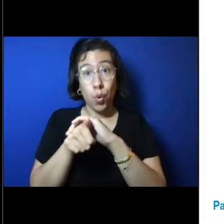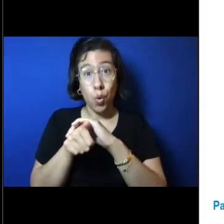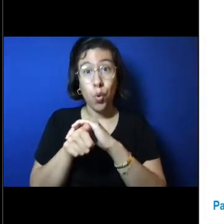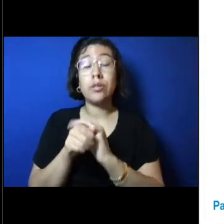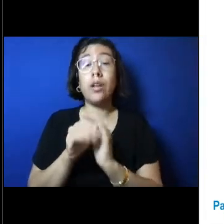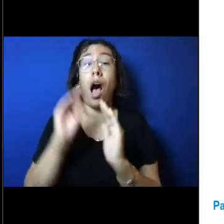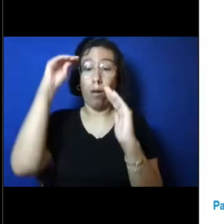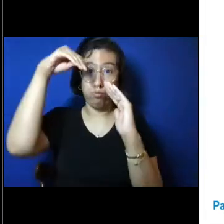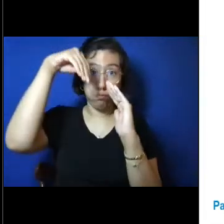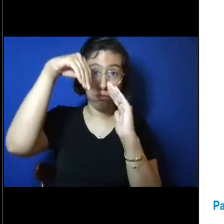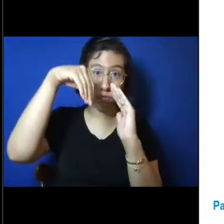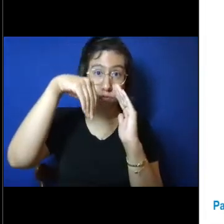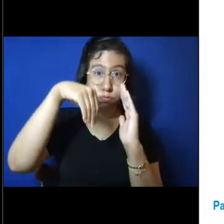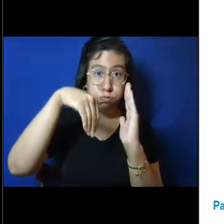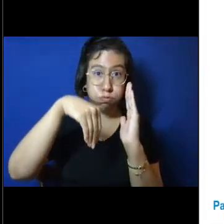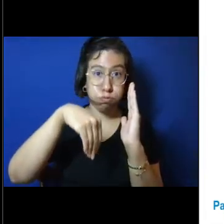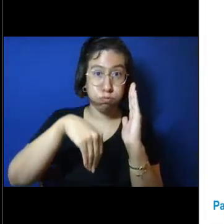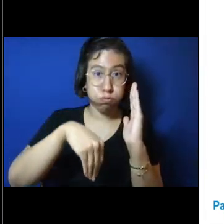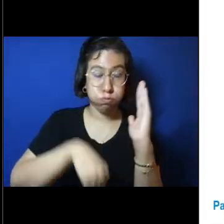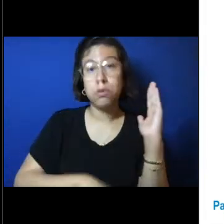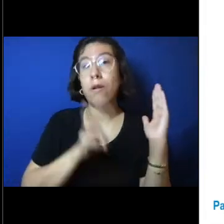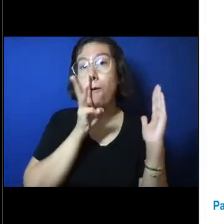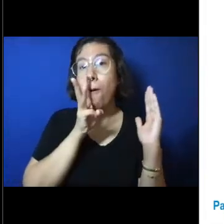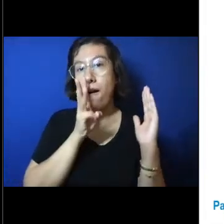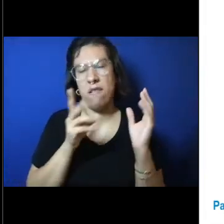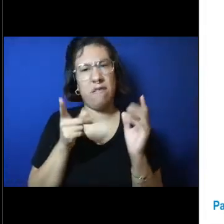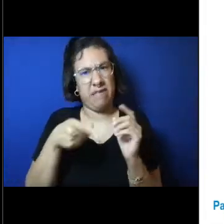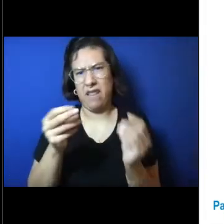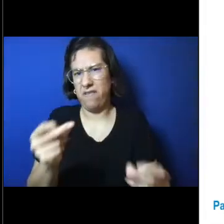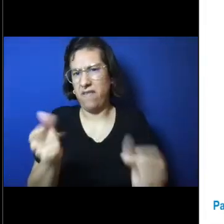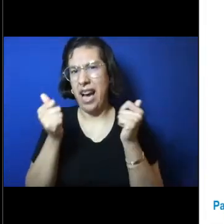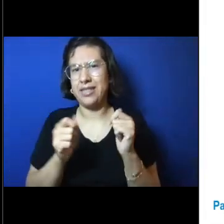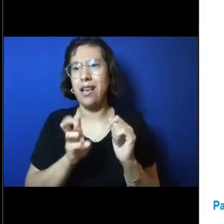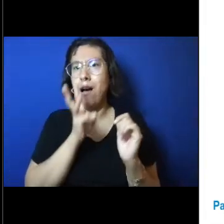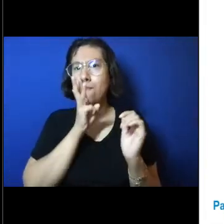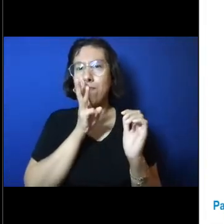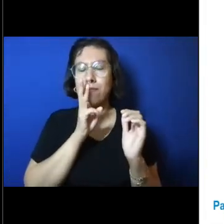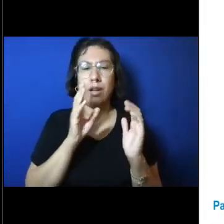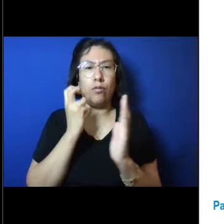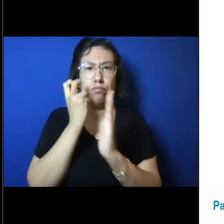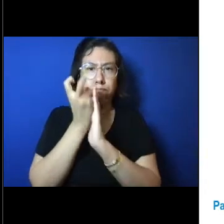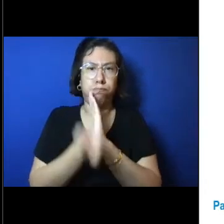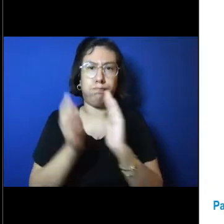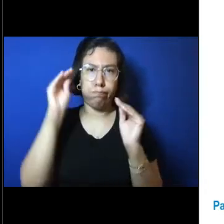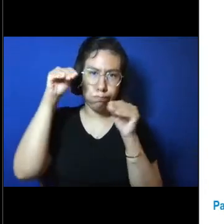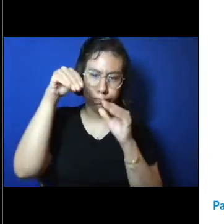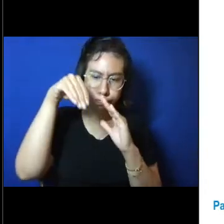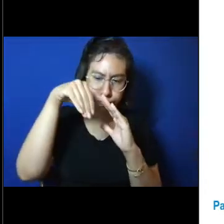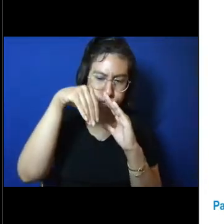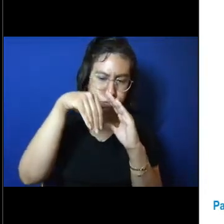And, occasionally, because they're pretty quick divers, we're able to follow them down and see what they're doing down there.